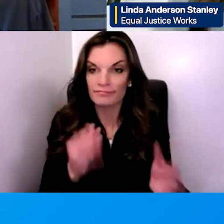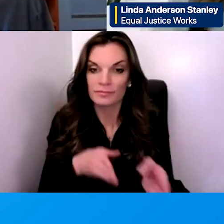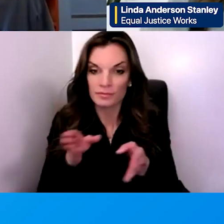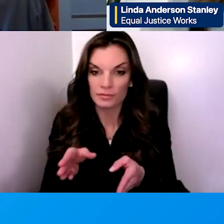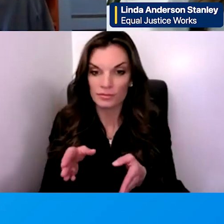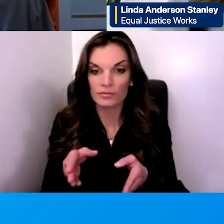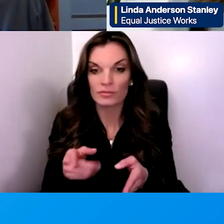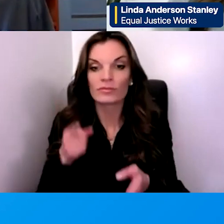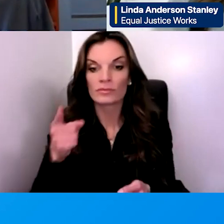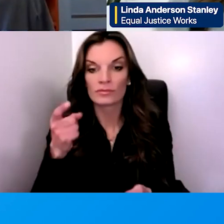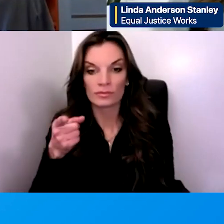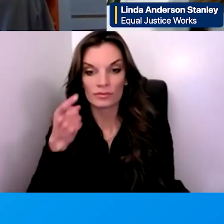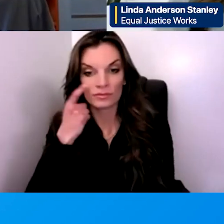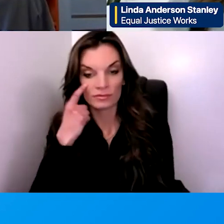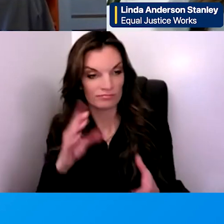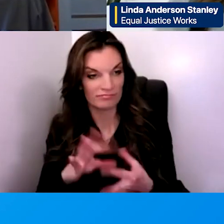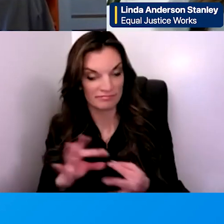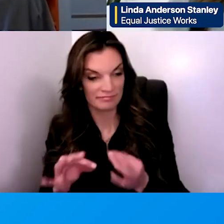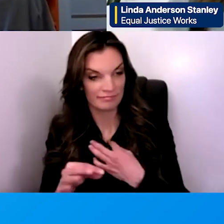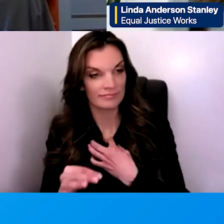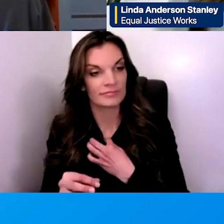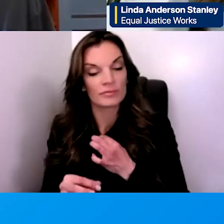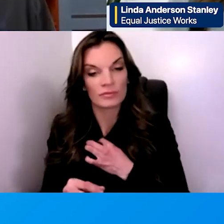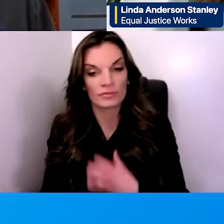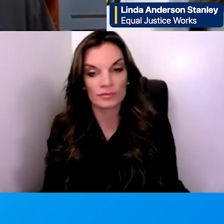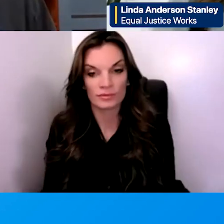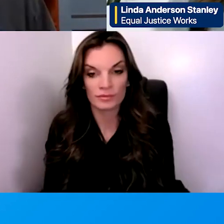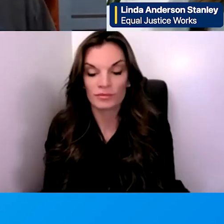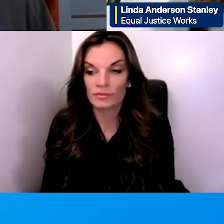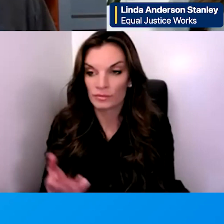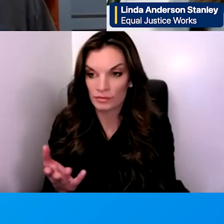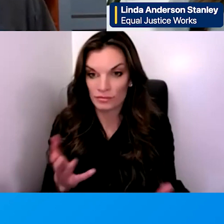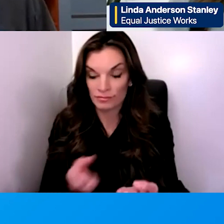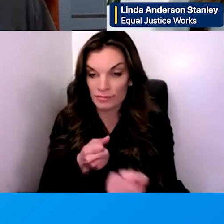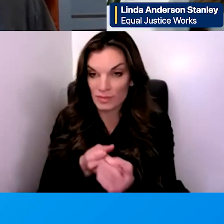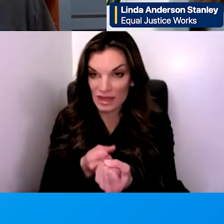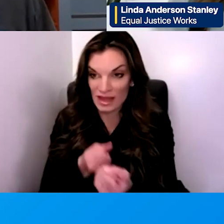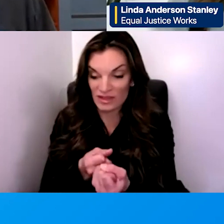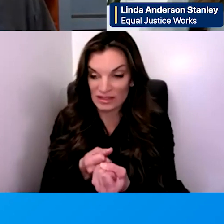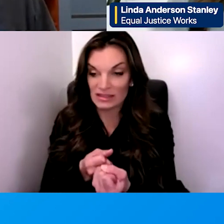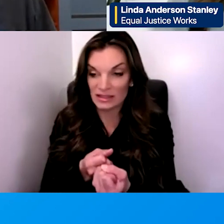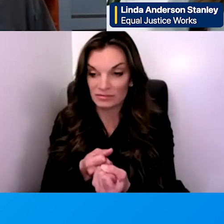what you laid out for us, all of you, from an advocacy lens,